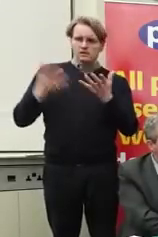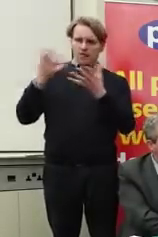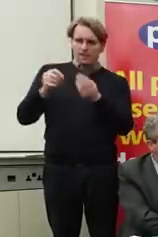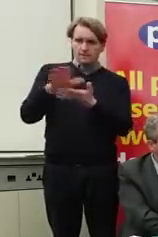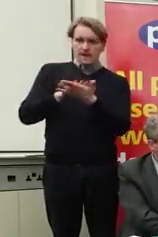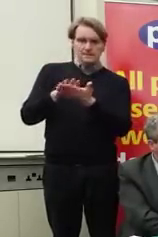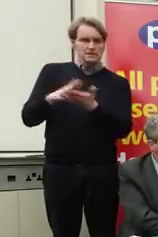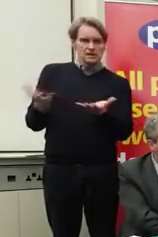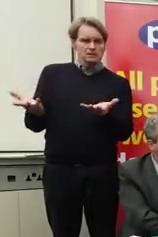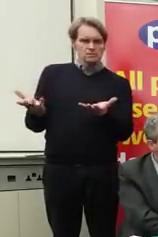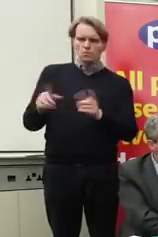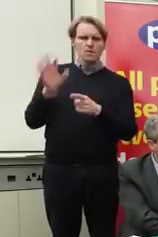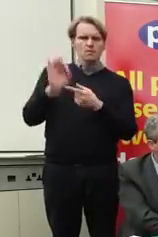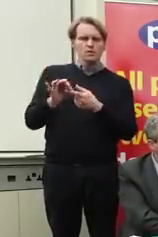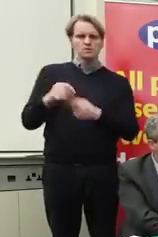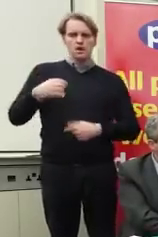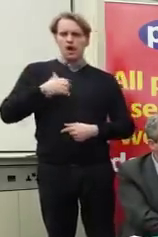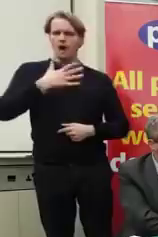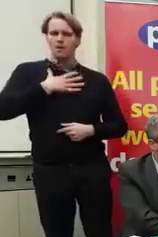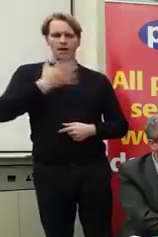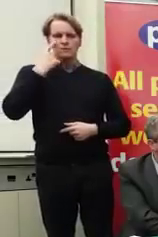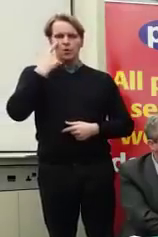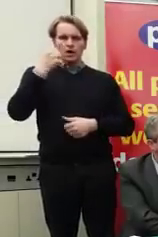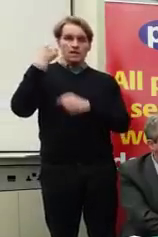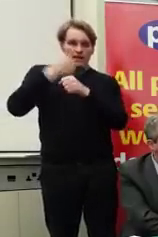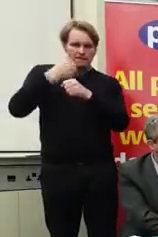that line-by-line review as I'm saying we'll work with PCS to do that and do that